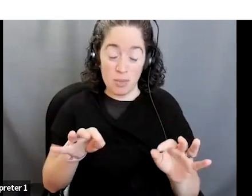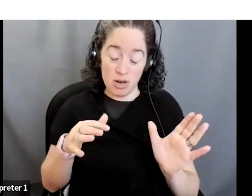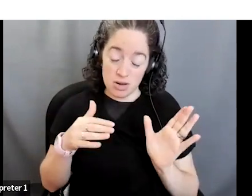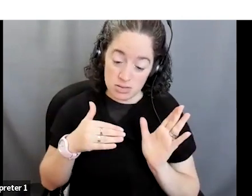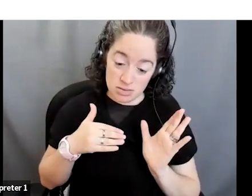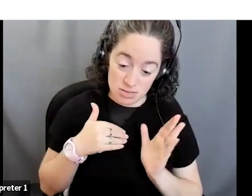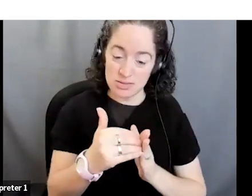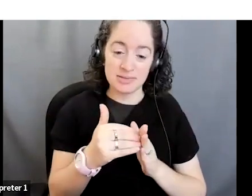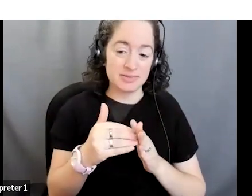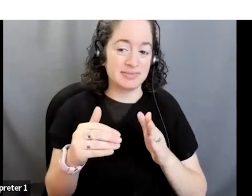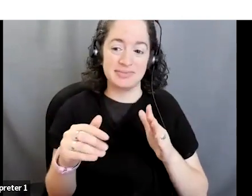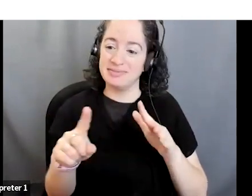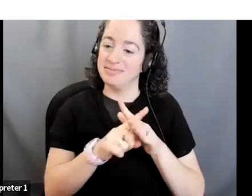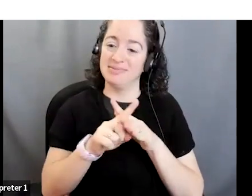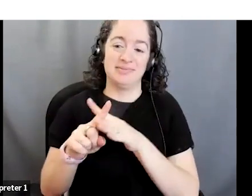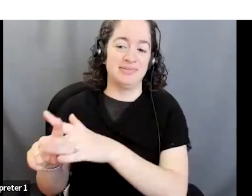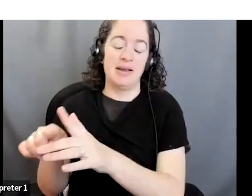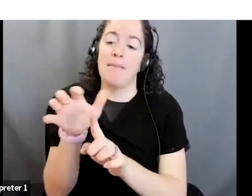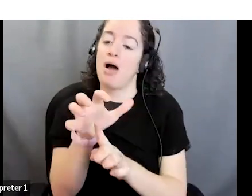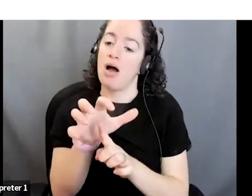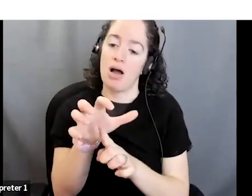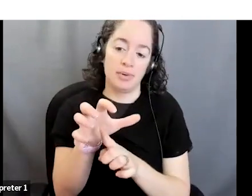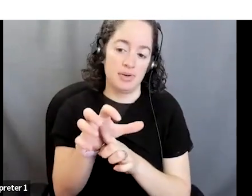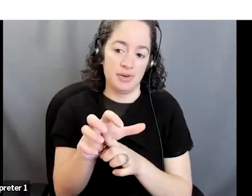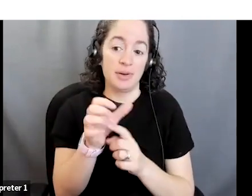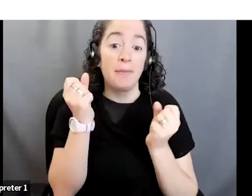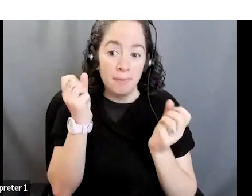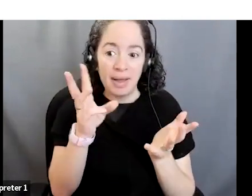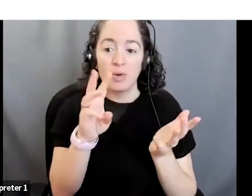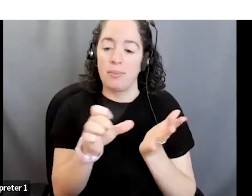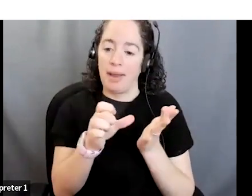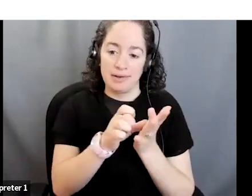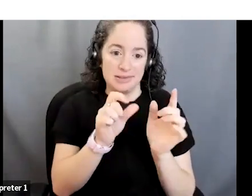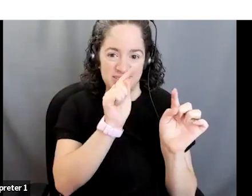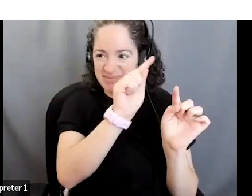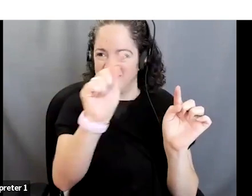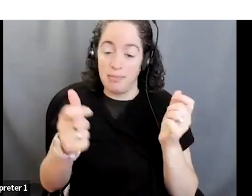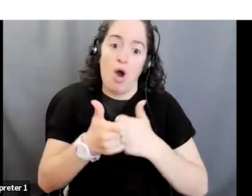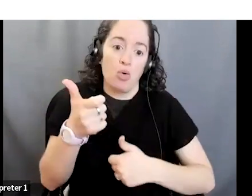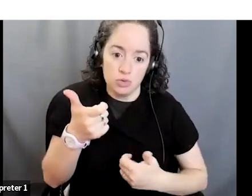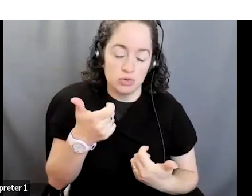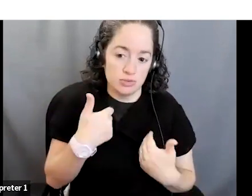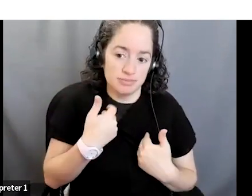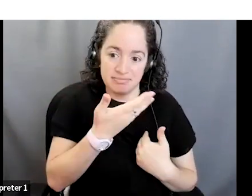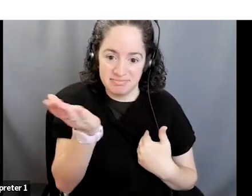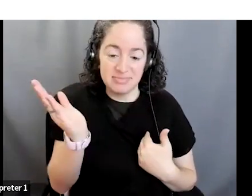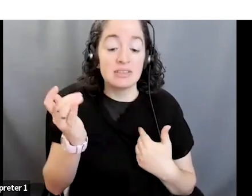By making forms even a little bit more accessible, we make the internet a much better experience